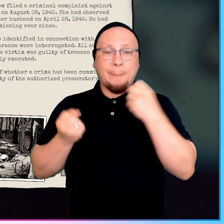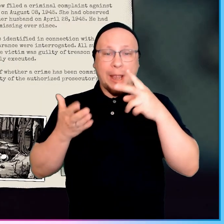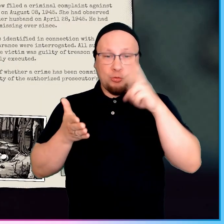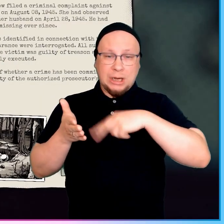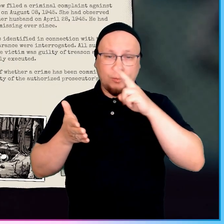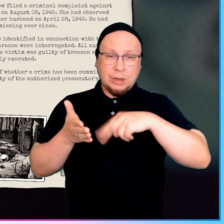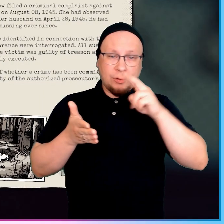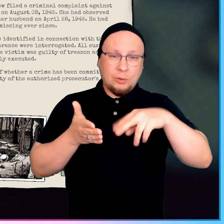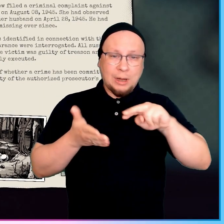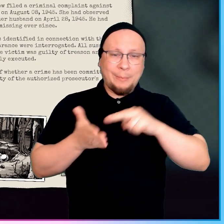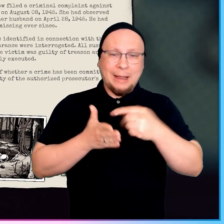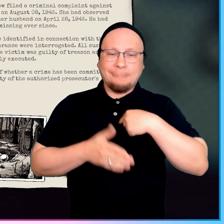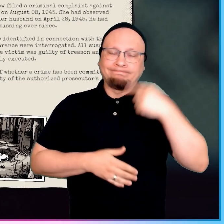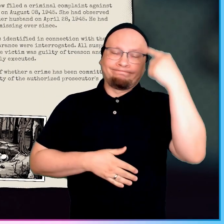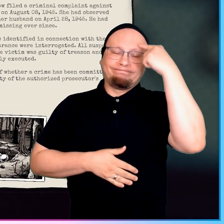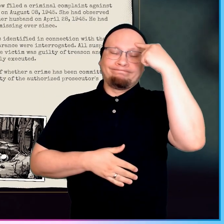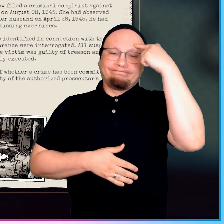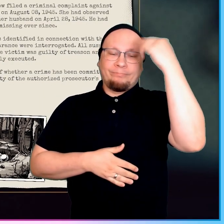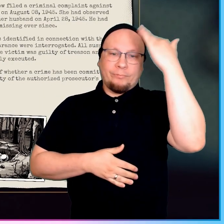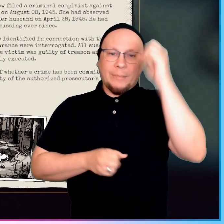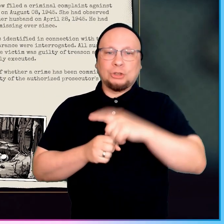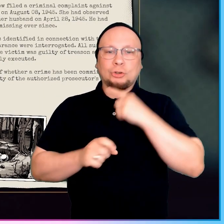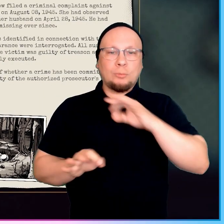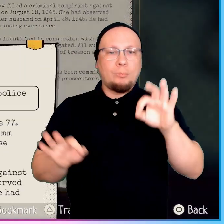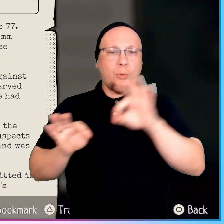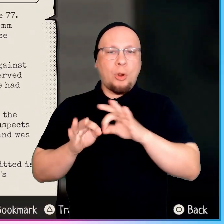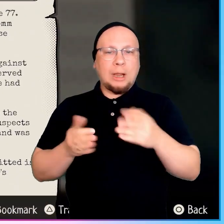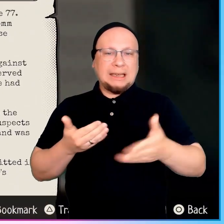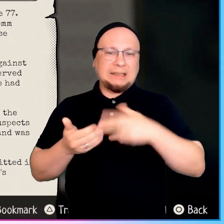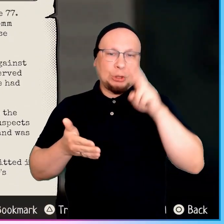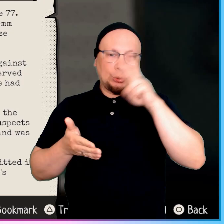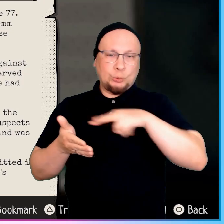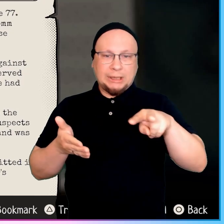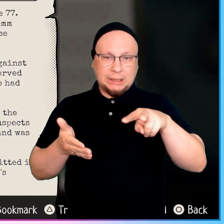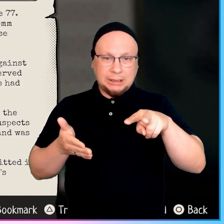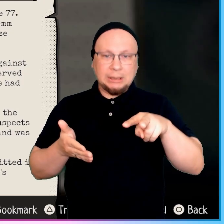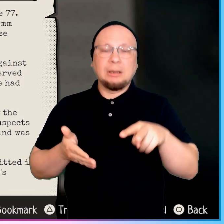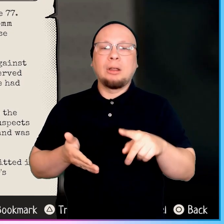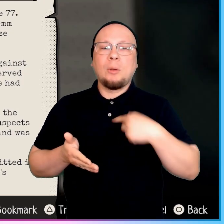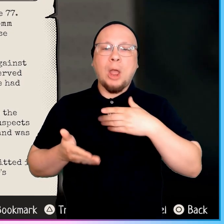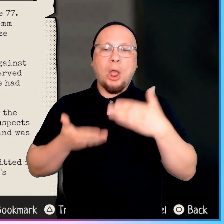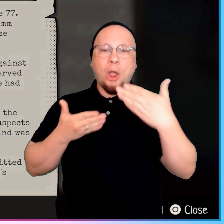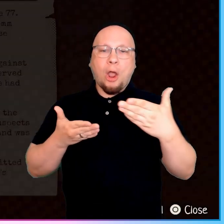very mindful of the readability of our fonts and texts, and always offer a transcription.